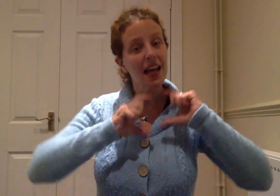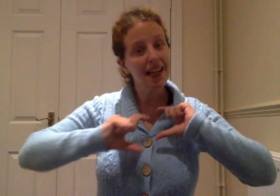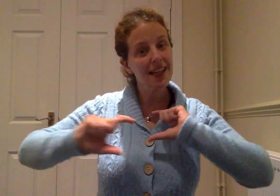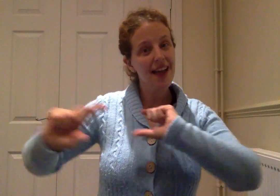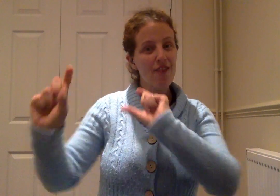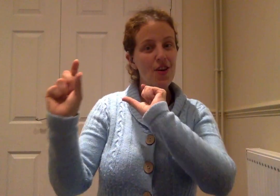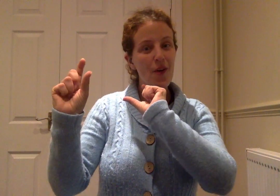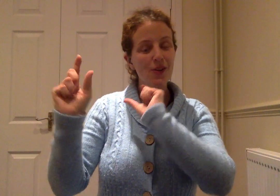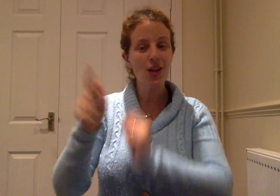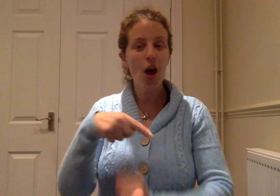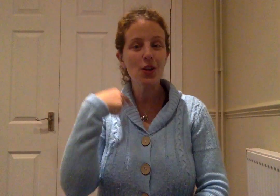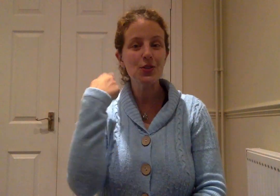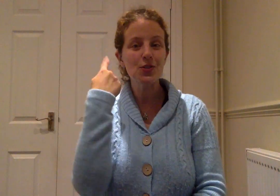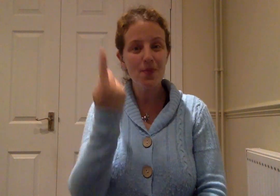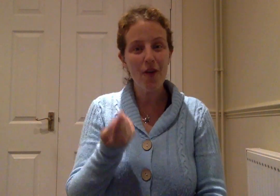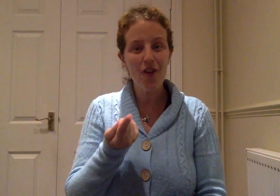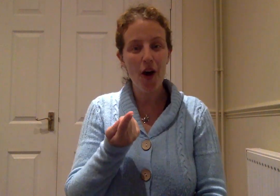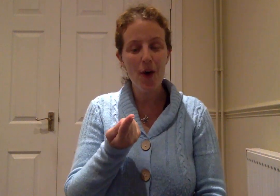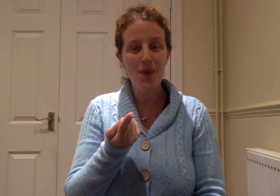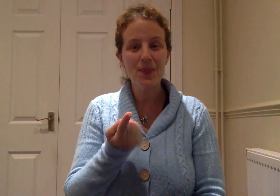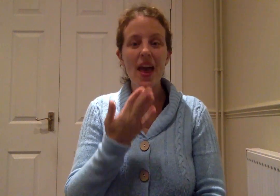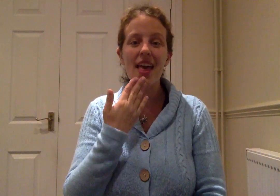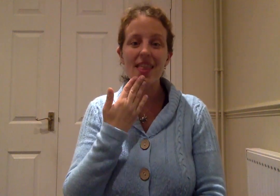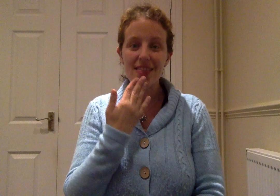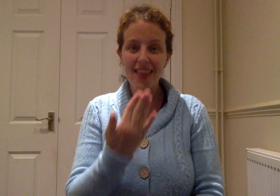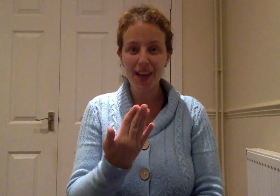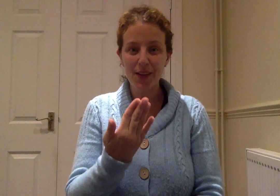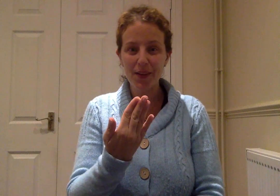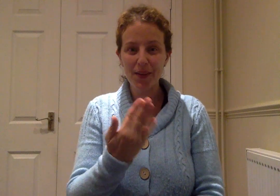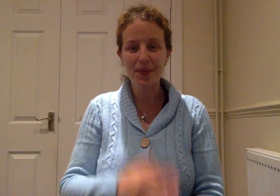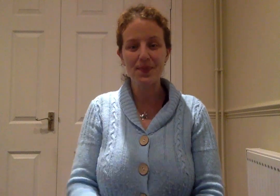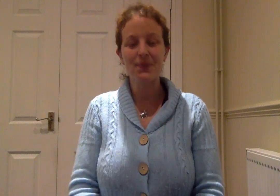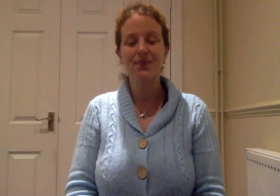Finished, carry on tomorrow, thank you.